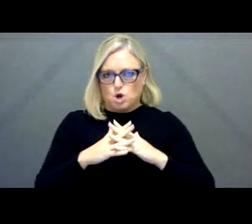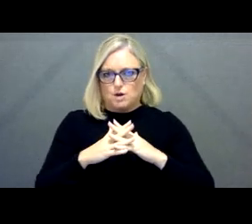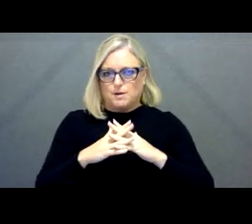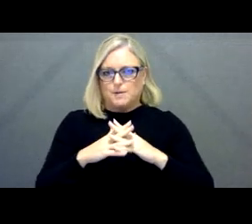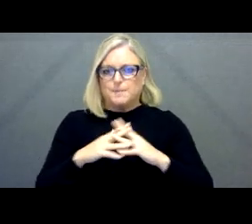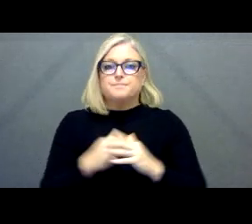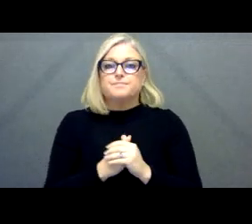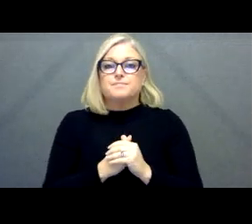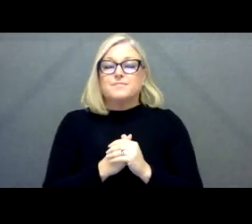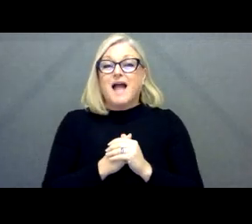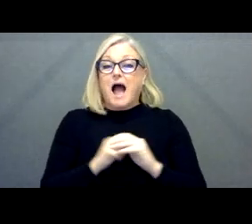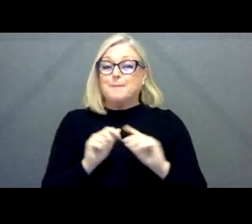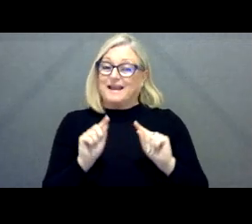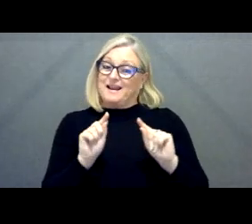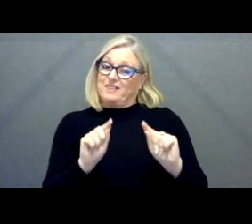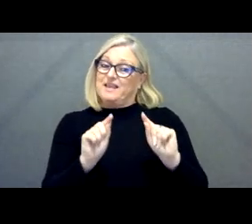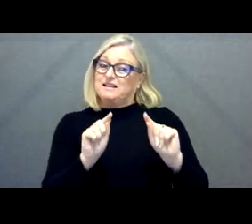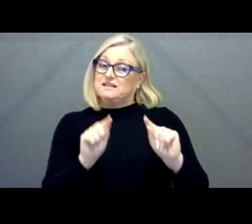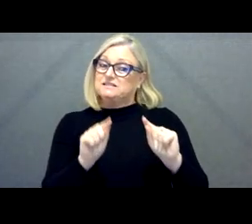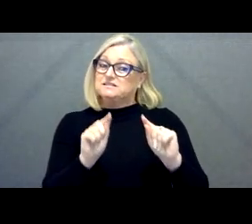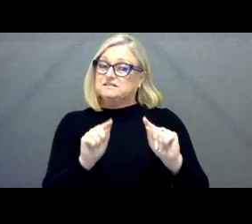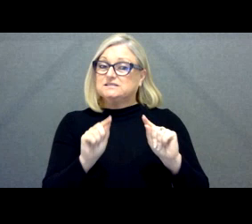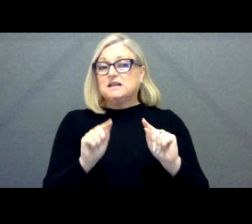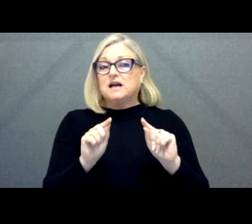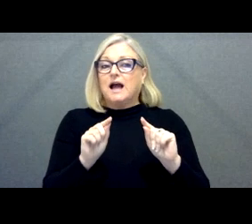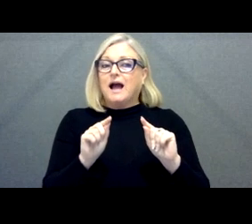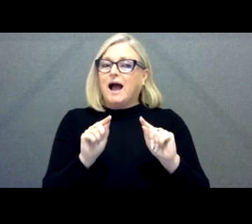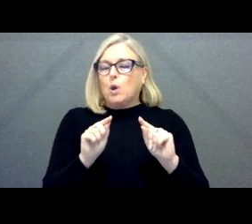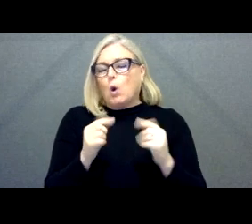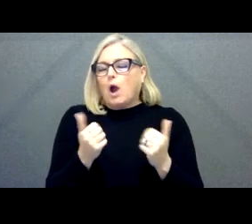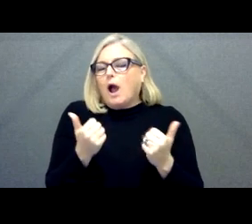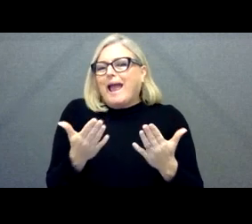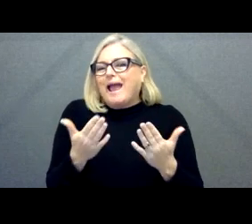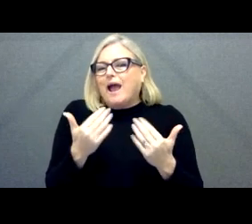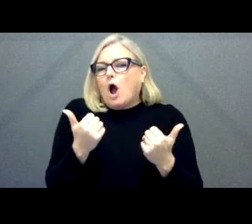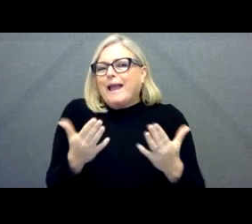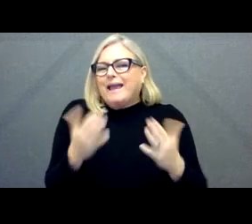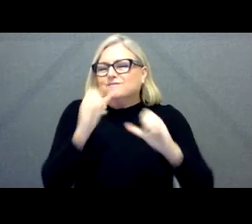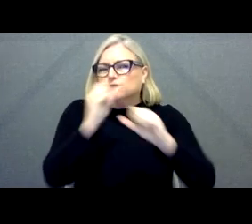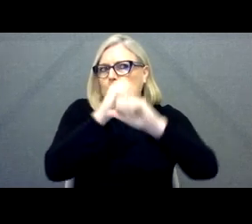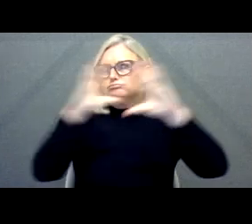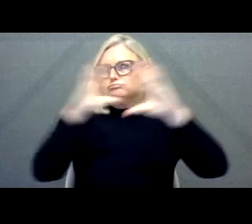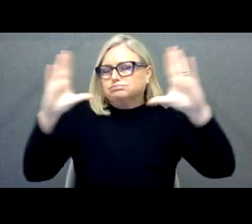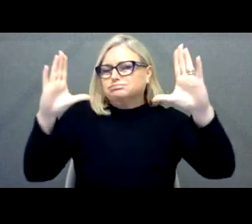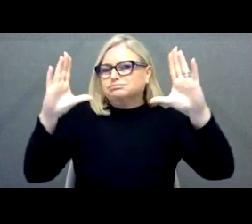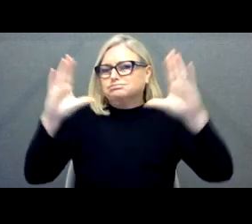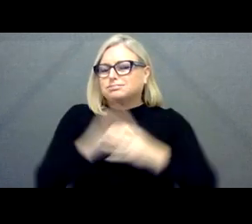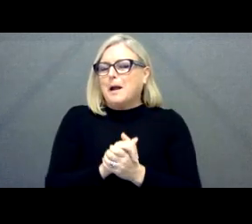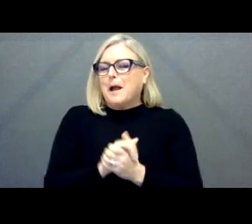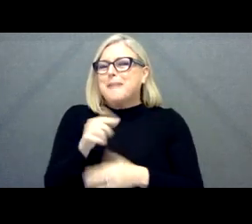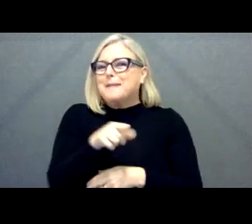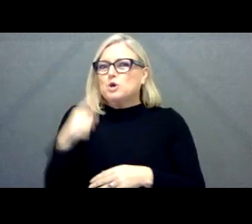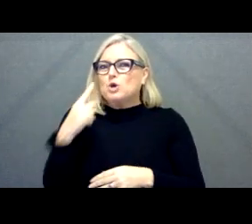screenshot or an overview of how it works and may look difficult facts if um you haven't used